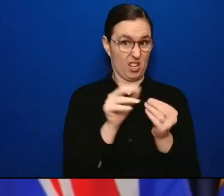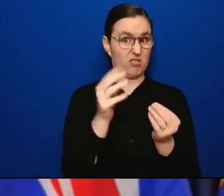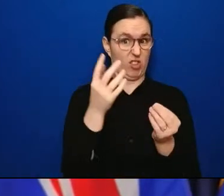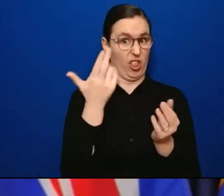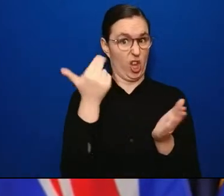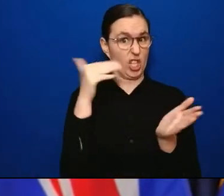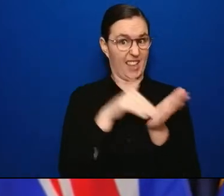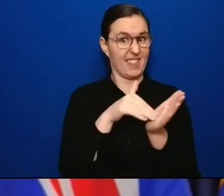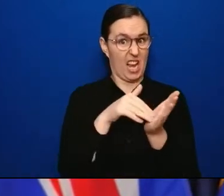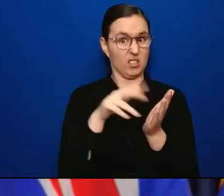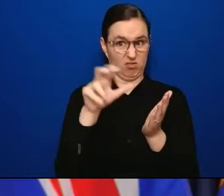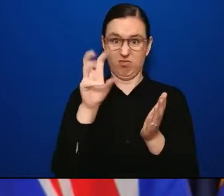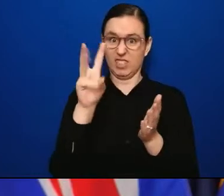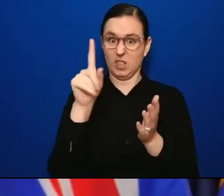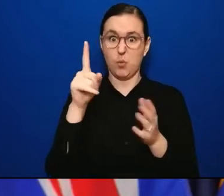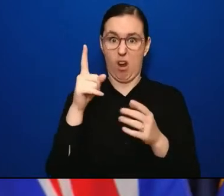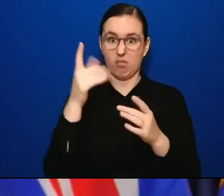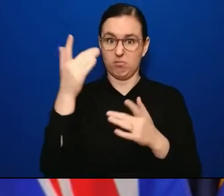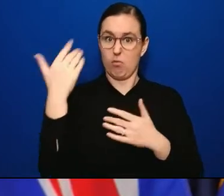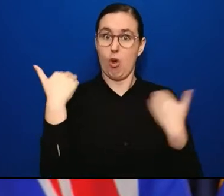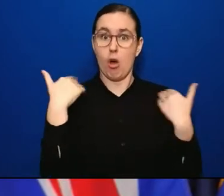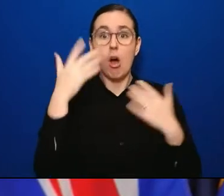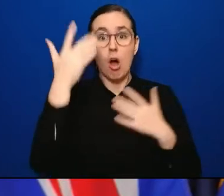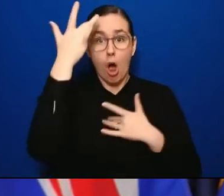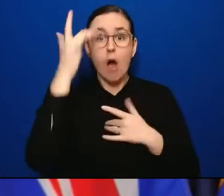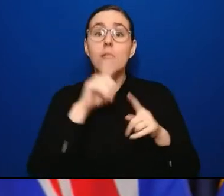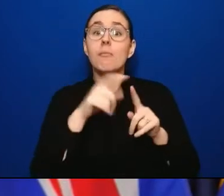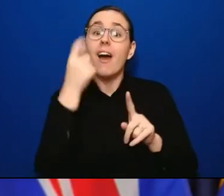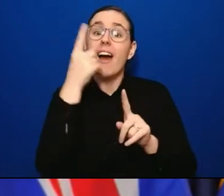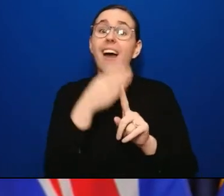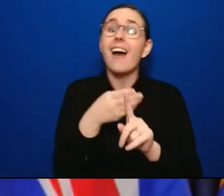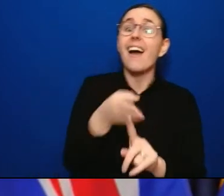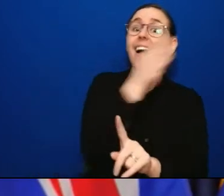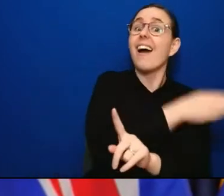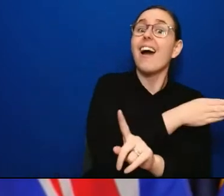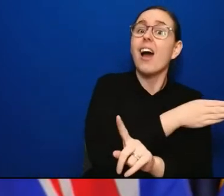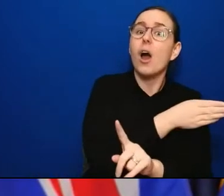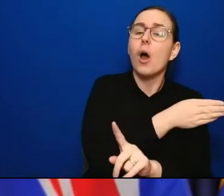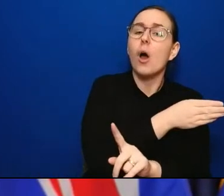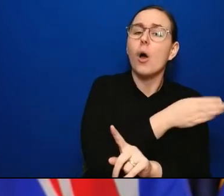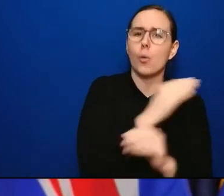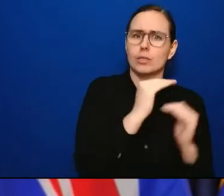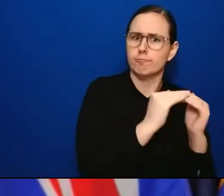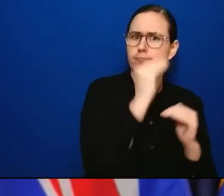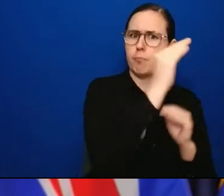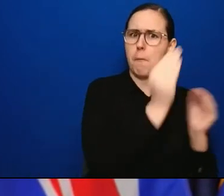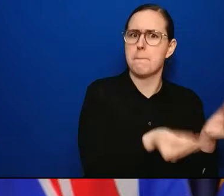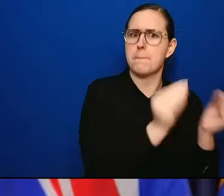21st to 27th. That's 6 13,031. Last week, February 14th to 20th